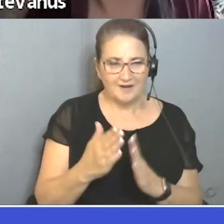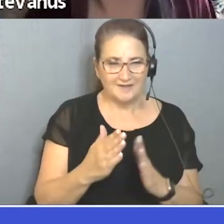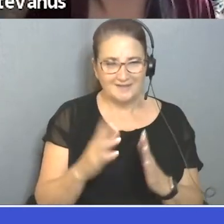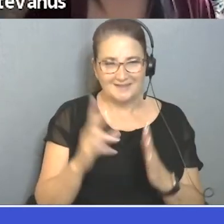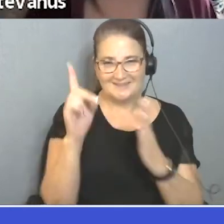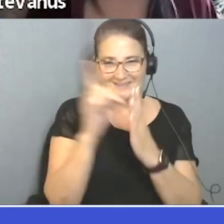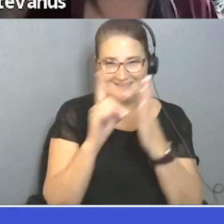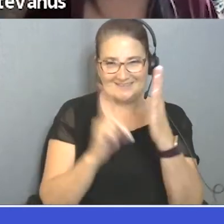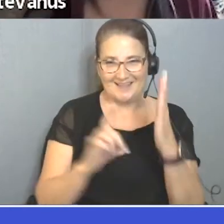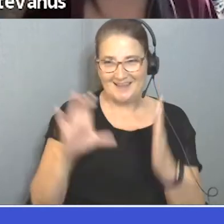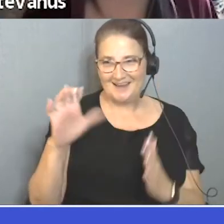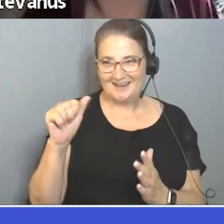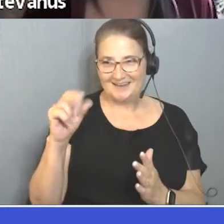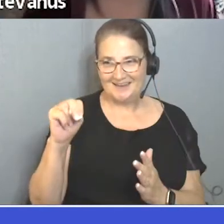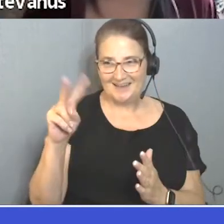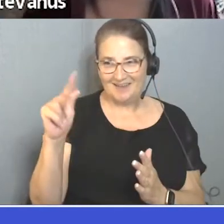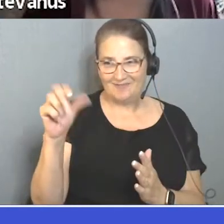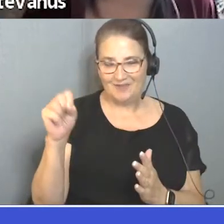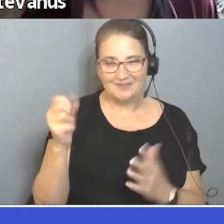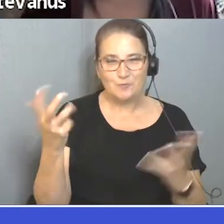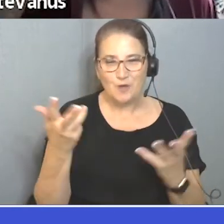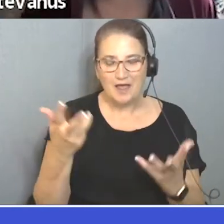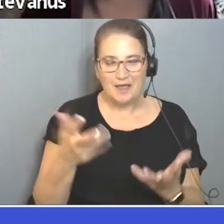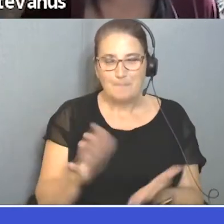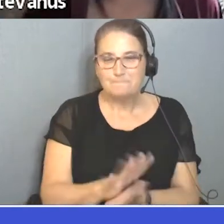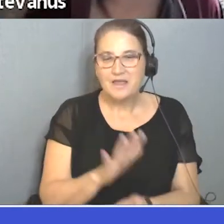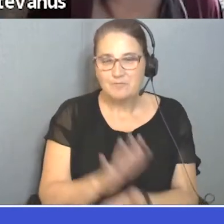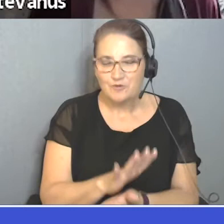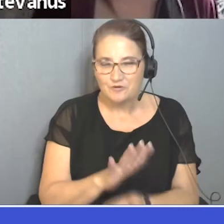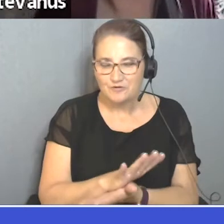canvas, which is just simply we'll be prepping a piece of paper so you can